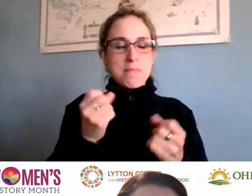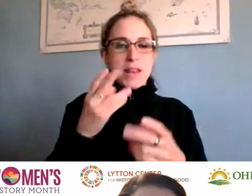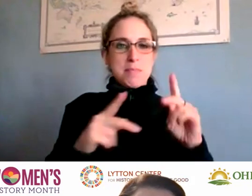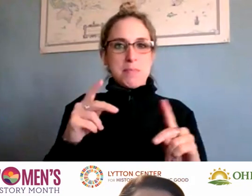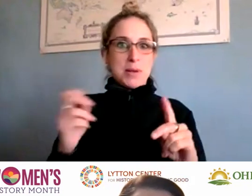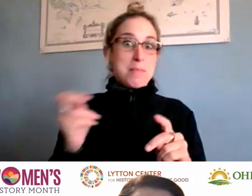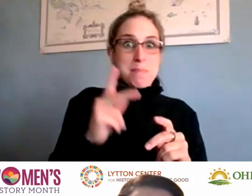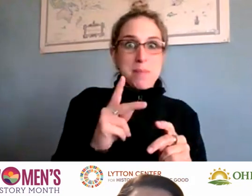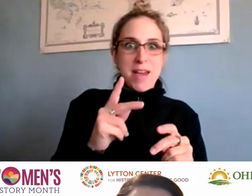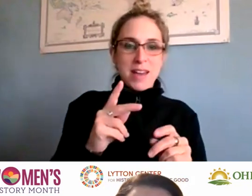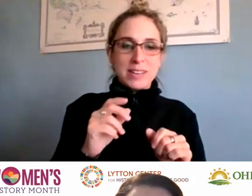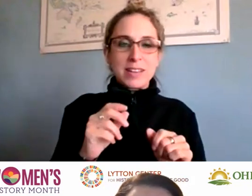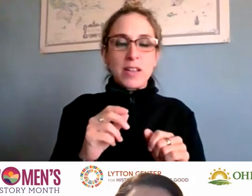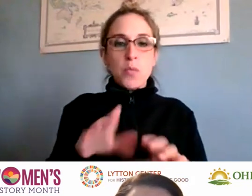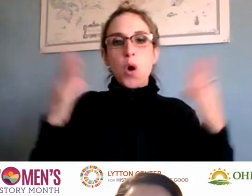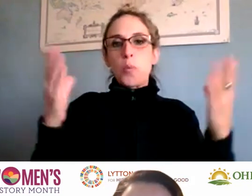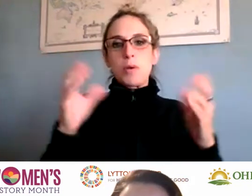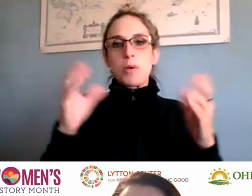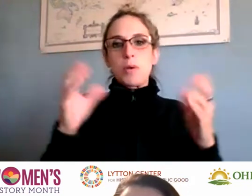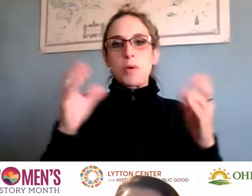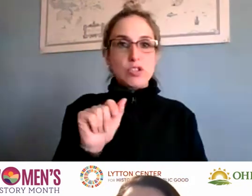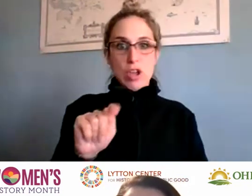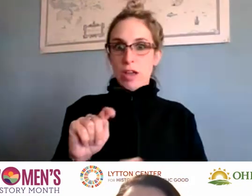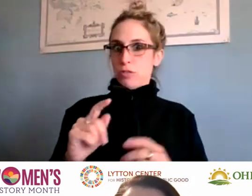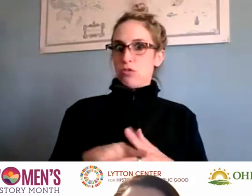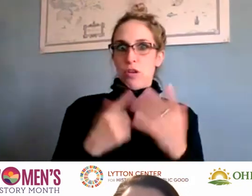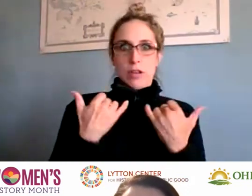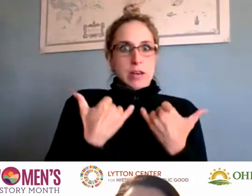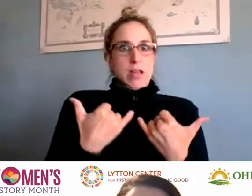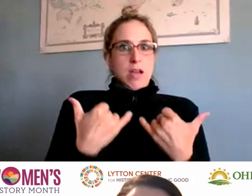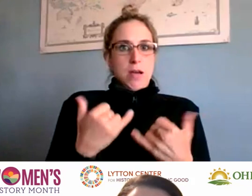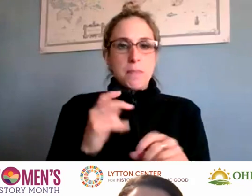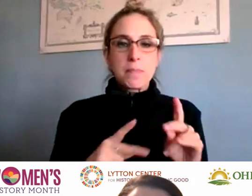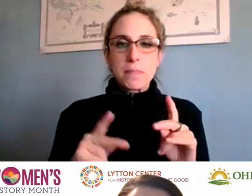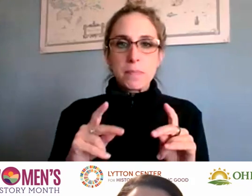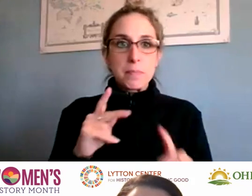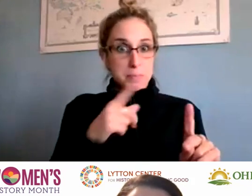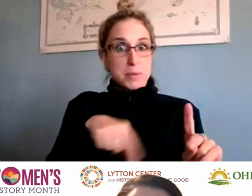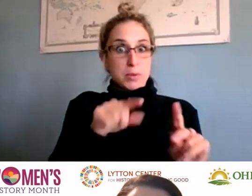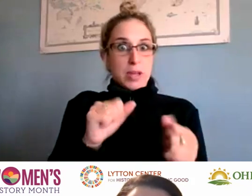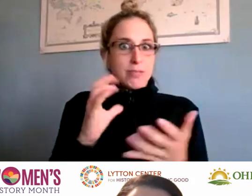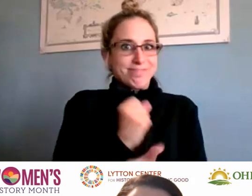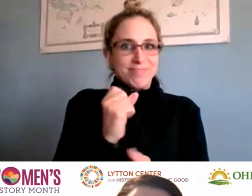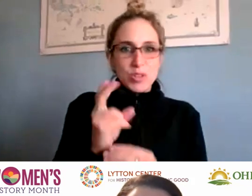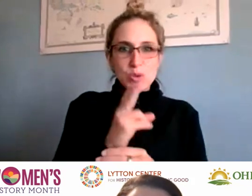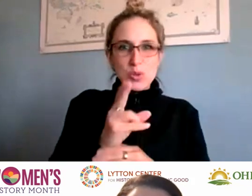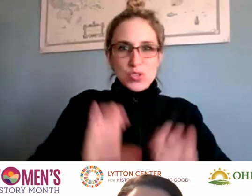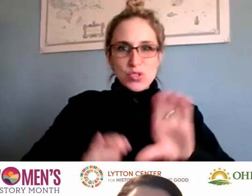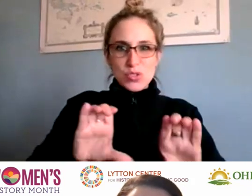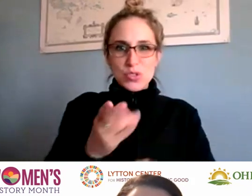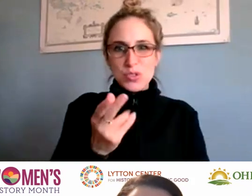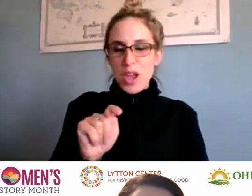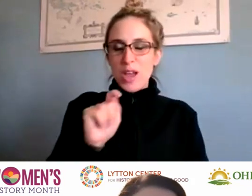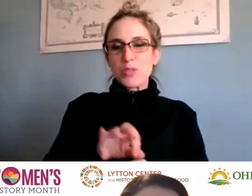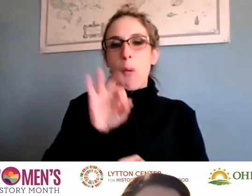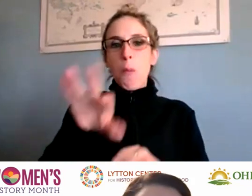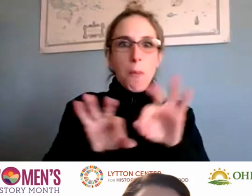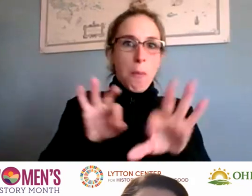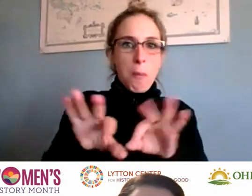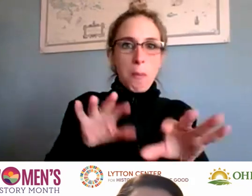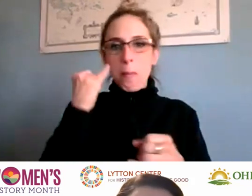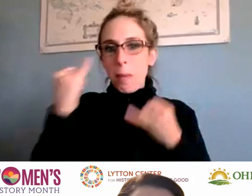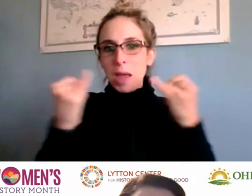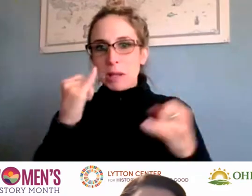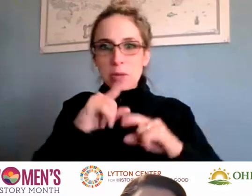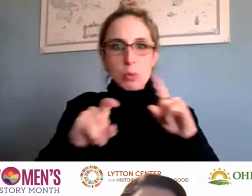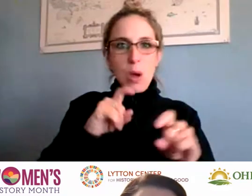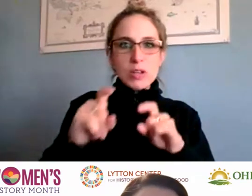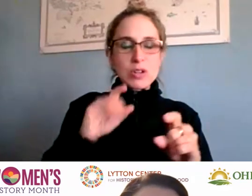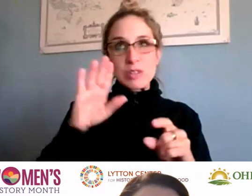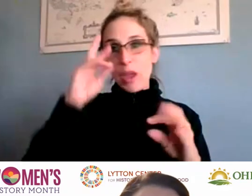Kyle Livie (he/him/his): we've opened up the chat entirely starting now so folks can use the chat to contribute questions, ideas, reactions, and thoughts, as we have a discussion,